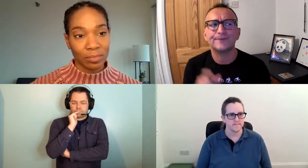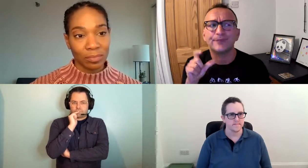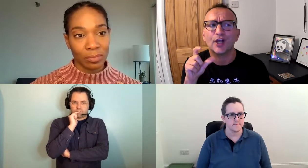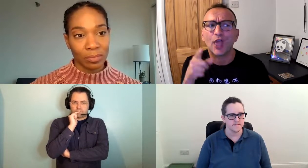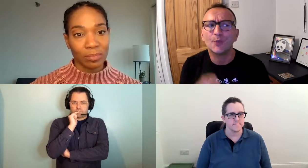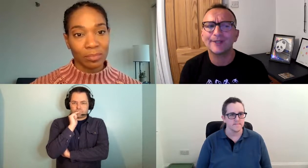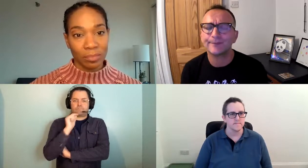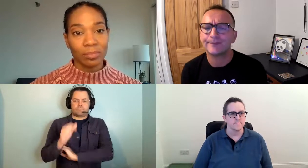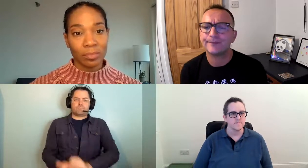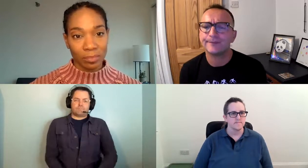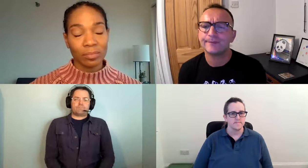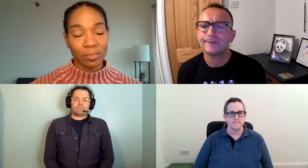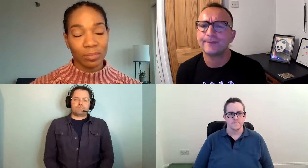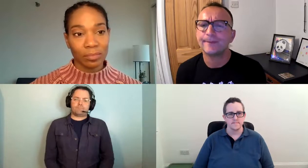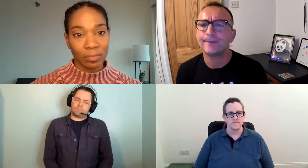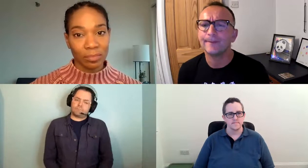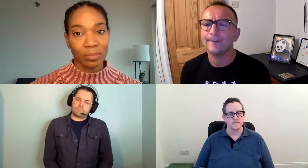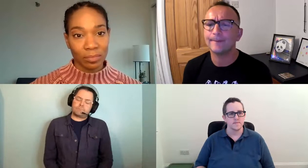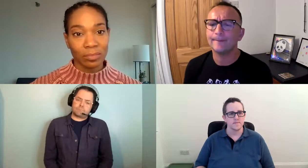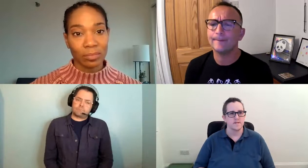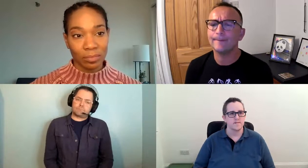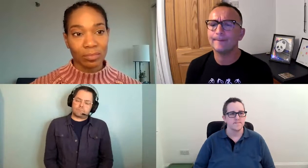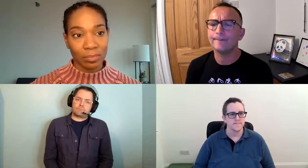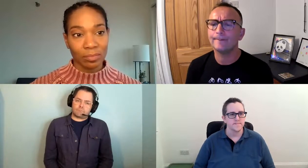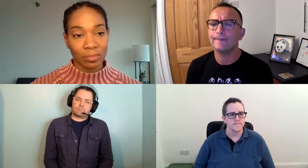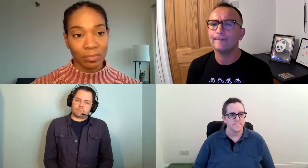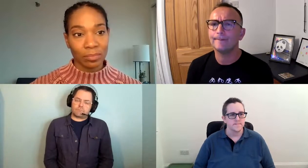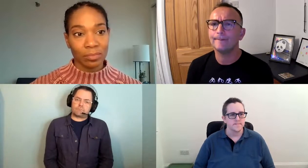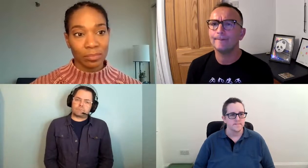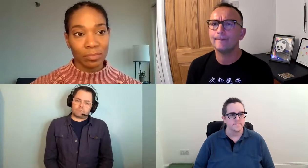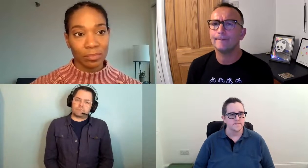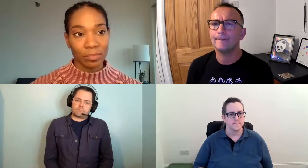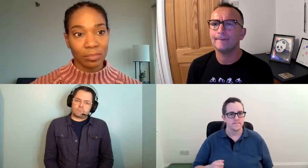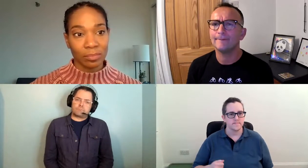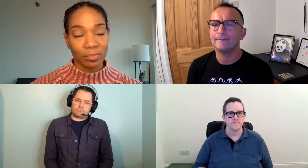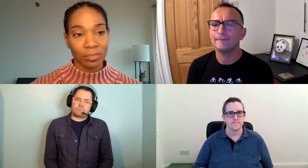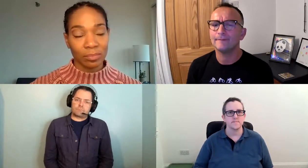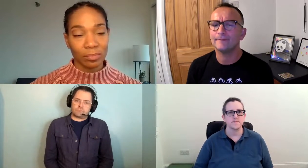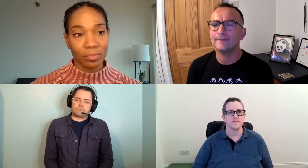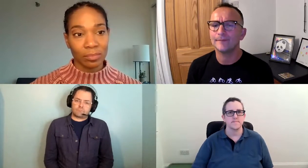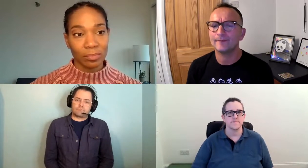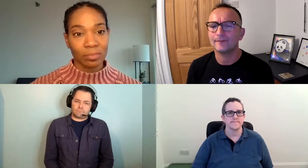It's a complicated balance. I absolutely agree I yeah.